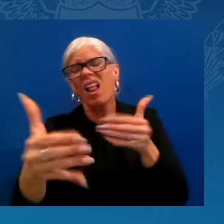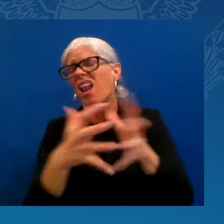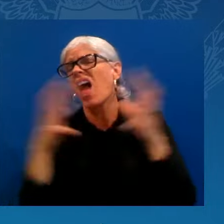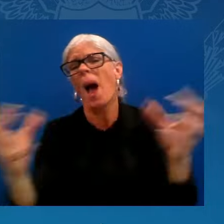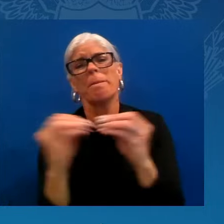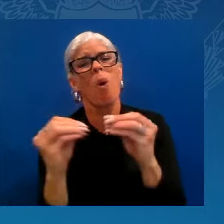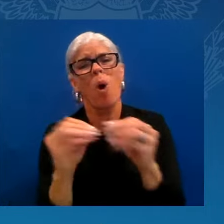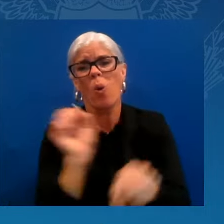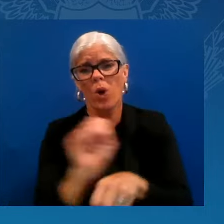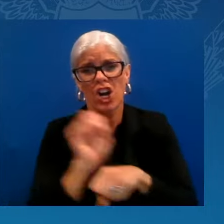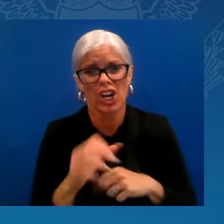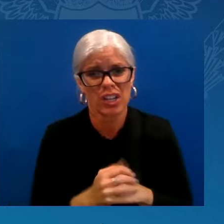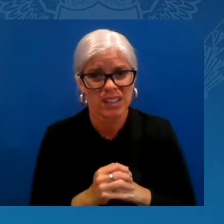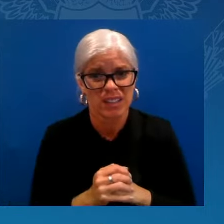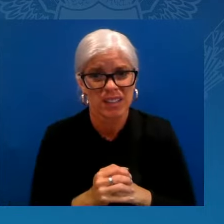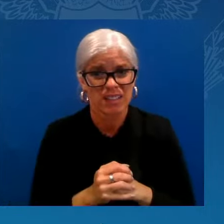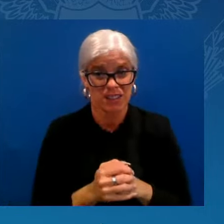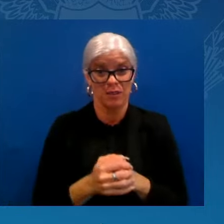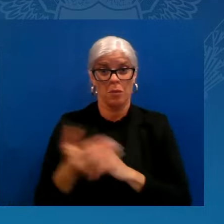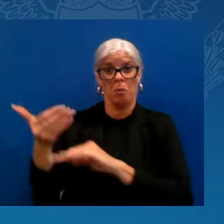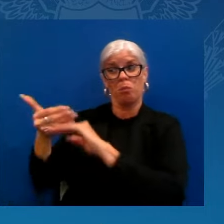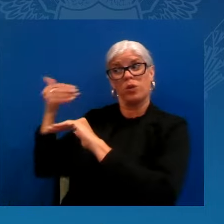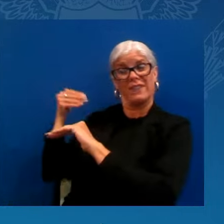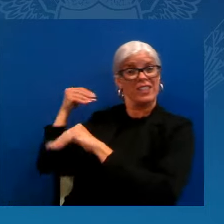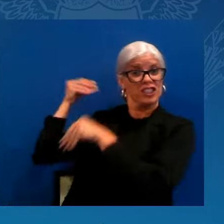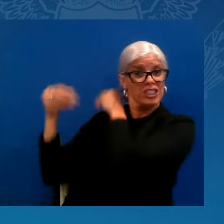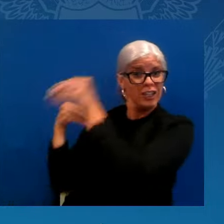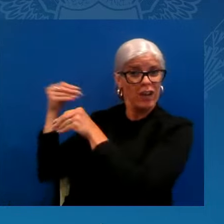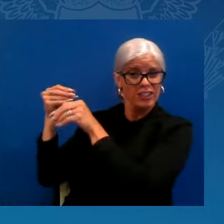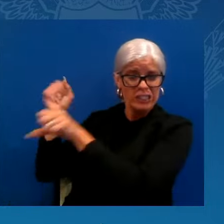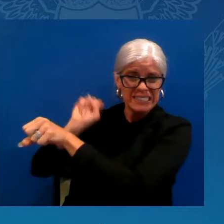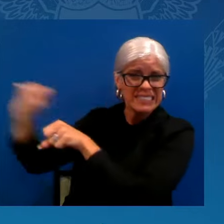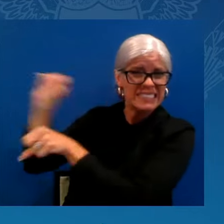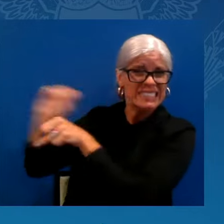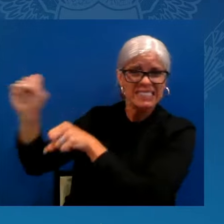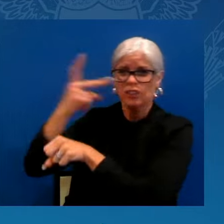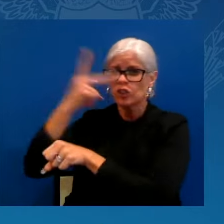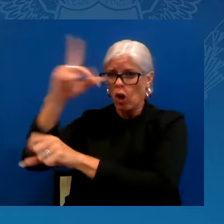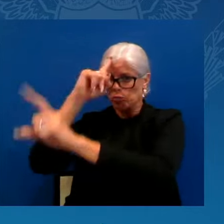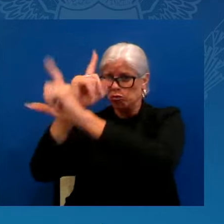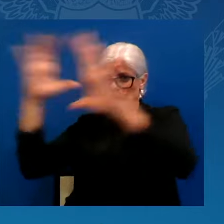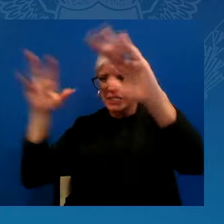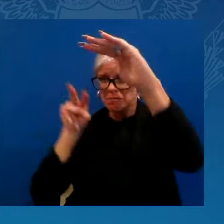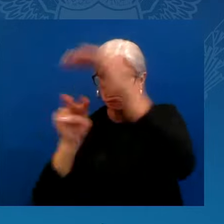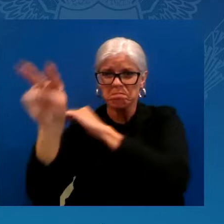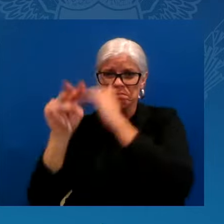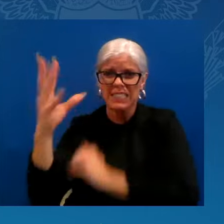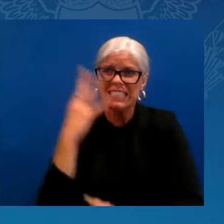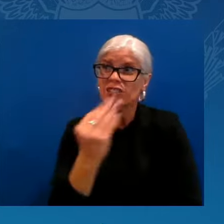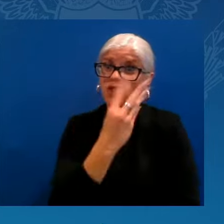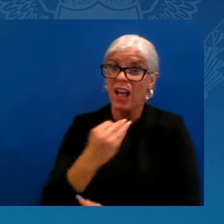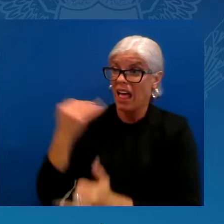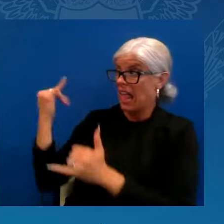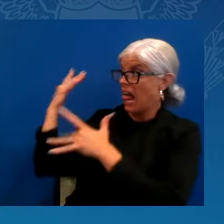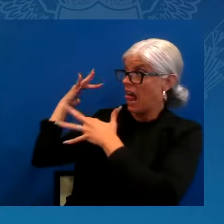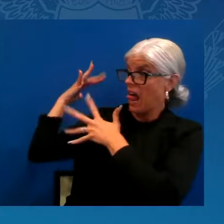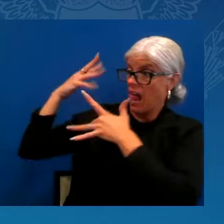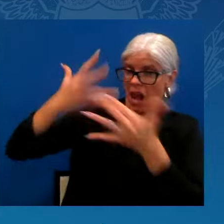into reality and established enduring bonds between our nations and our people.